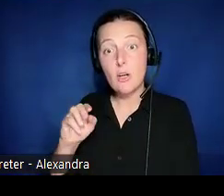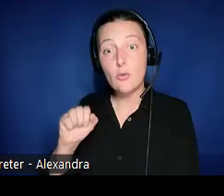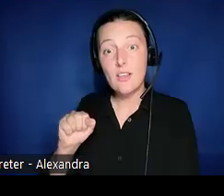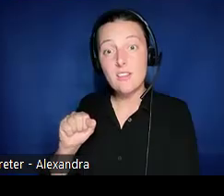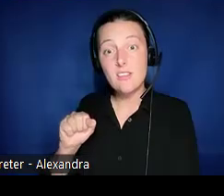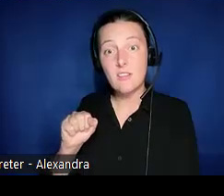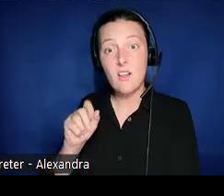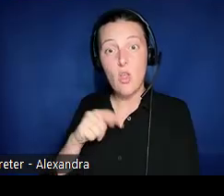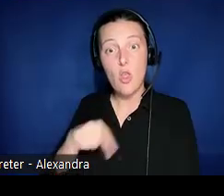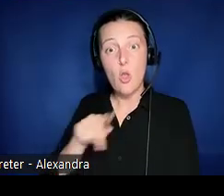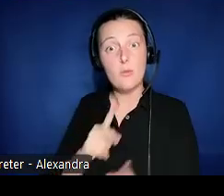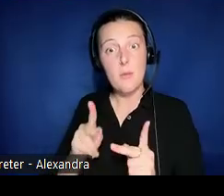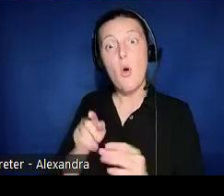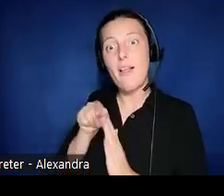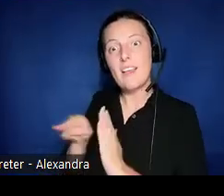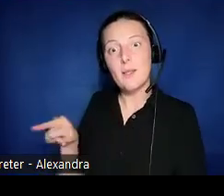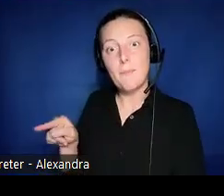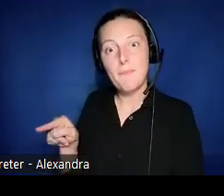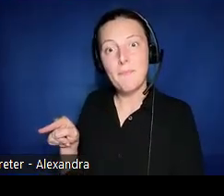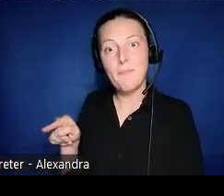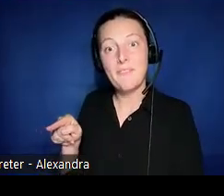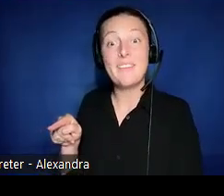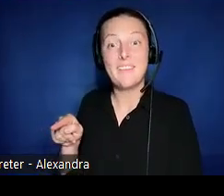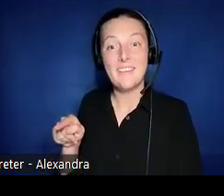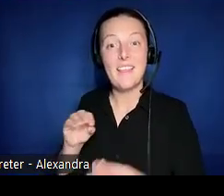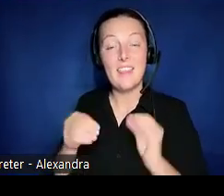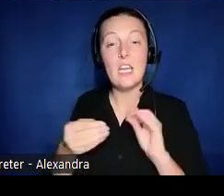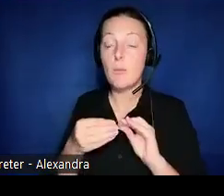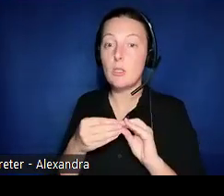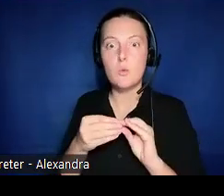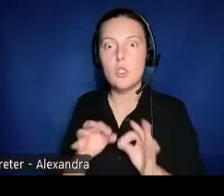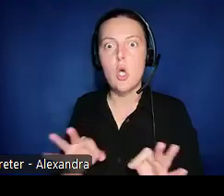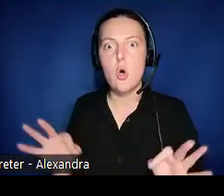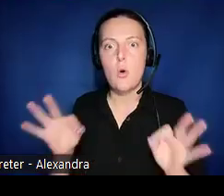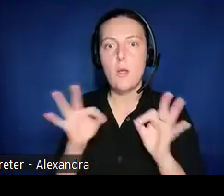right? Like these numbers were so important to the ancients and they were so consistent and so pure